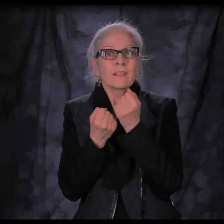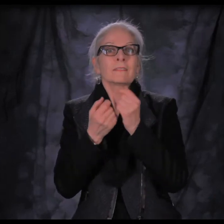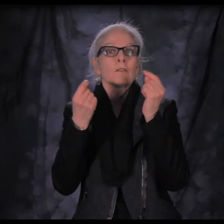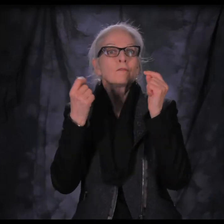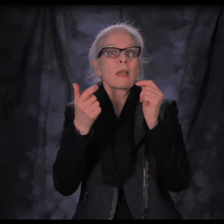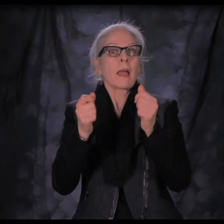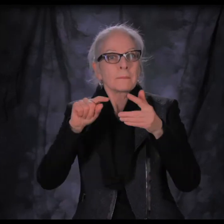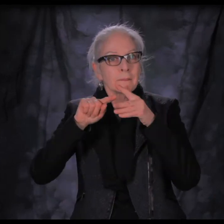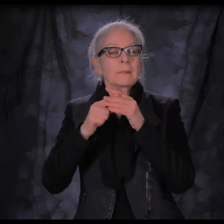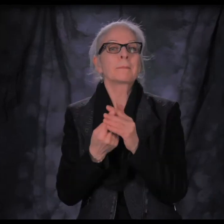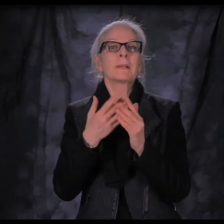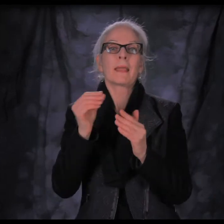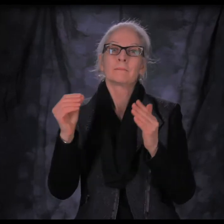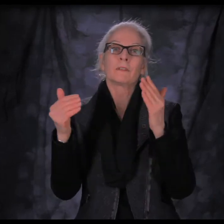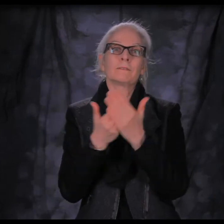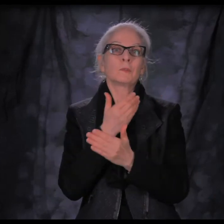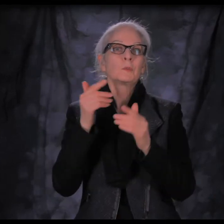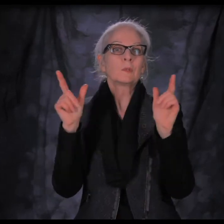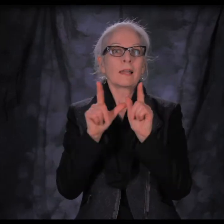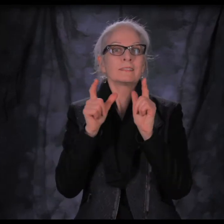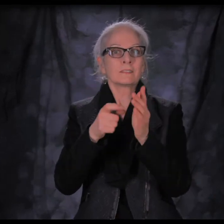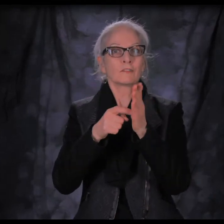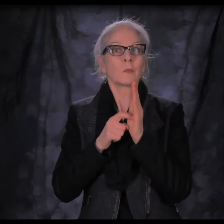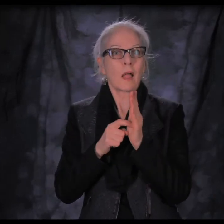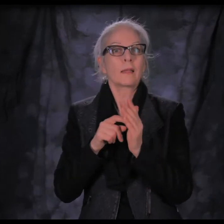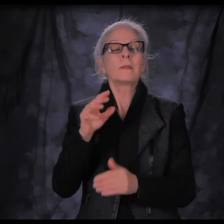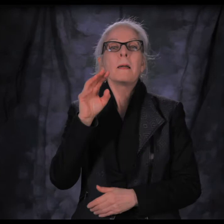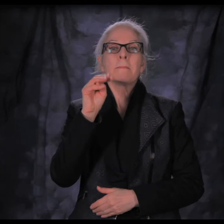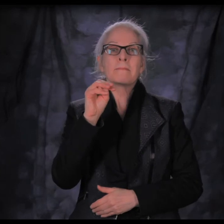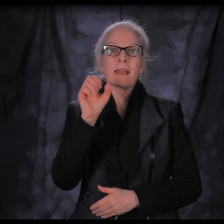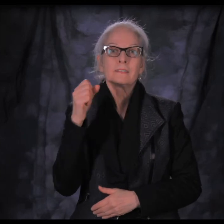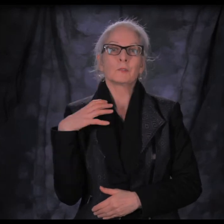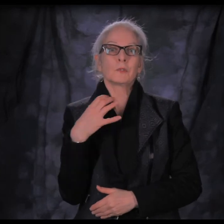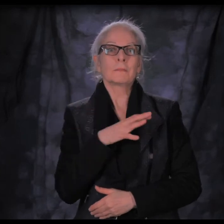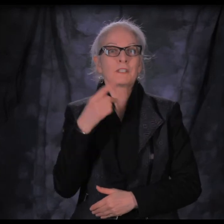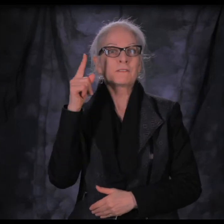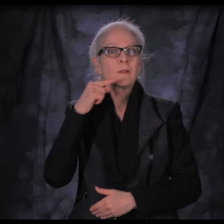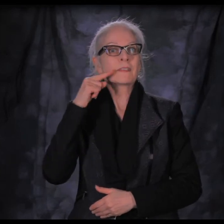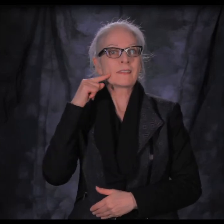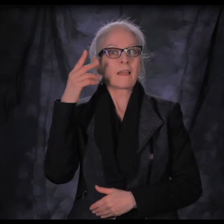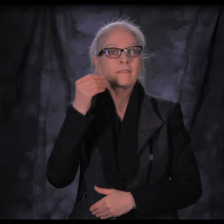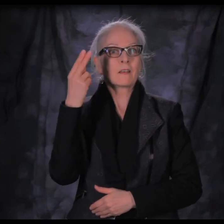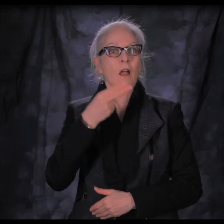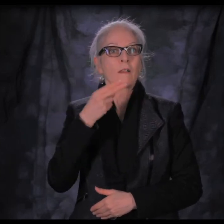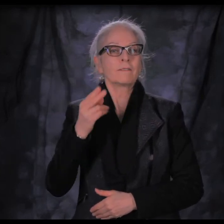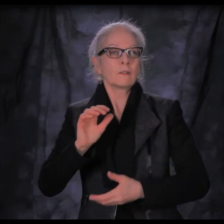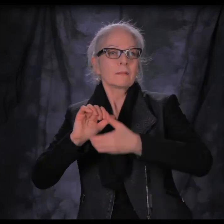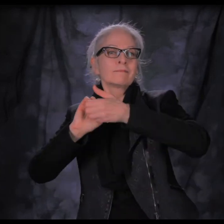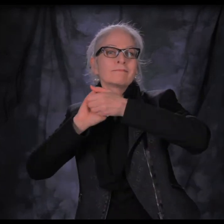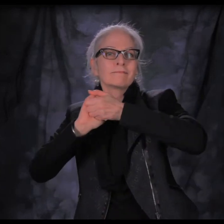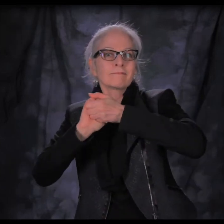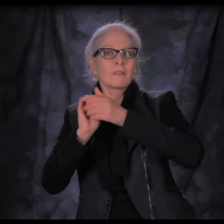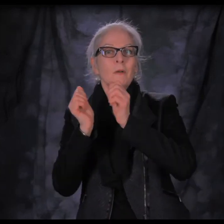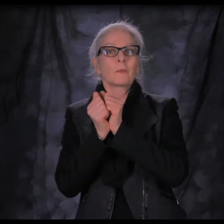In order to facilitate the rapid implementation of the new licensing requirement, the Massachusetts Commission for the Deaf and Hard of Hearing, in collaboration